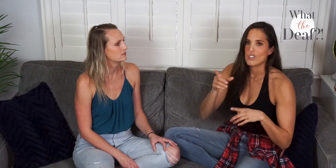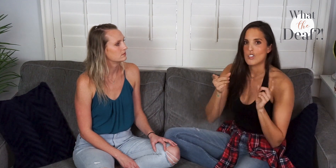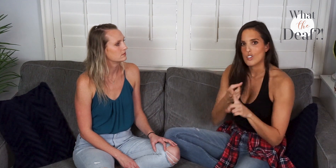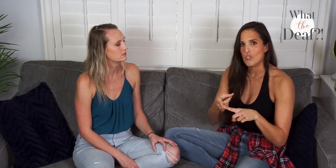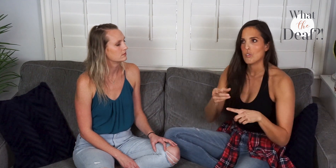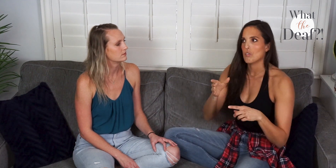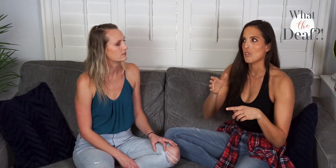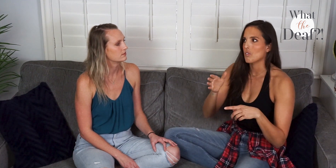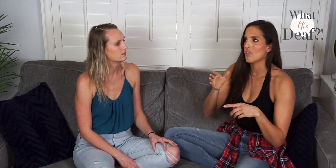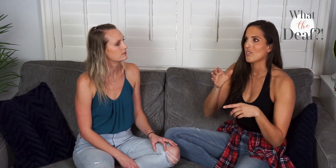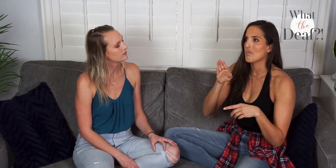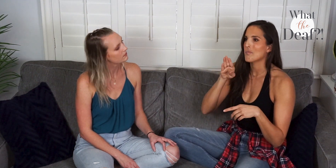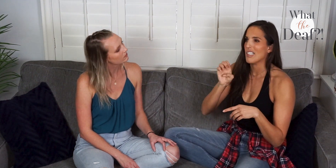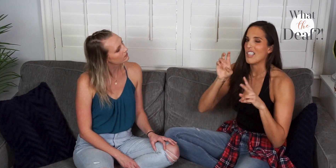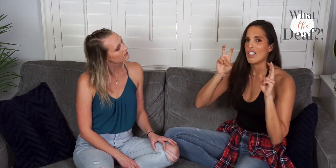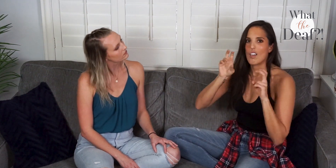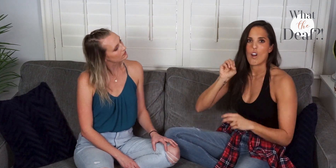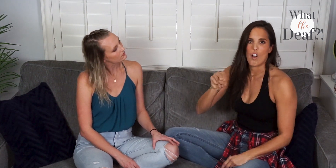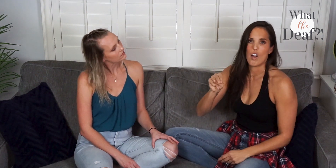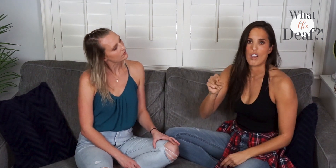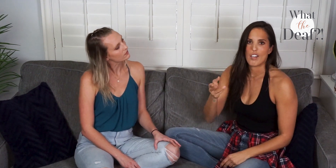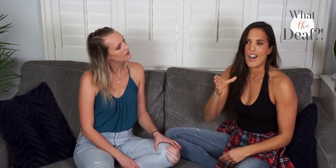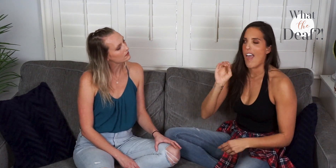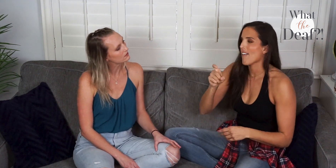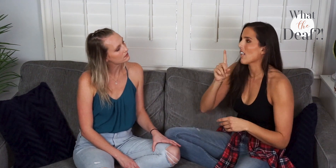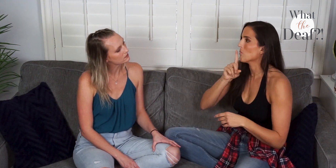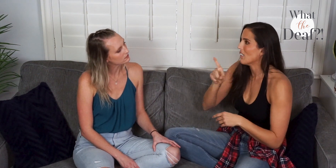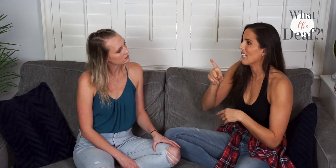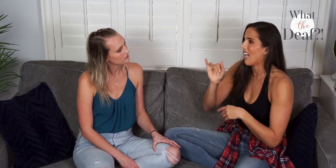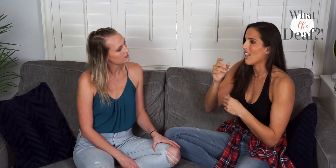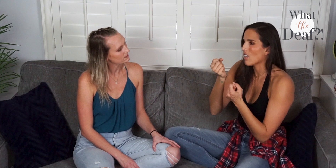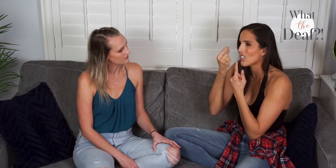I didn't want to be "on" and having to really try